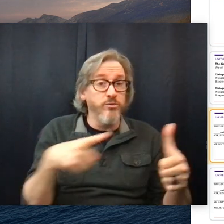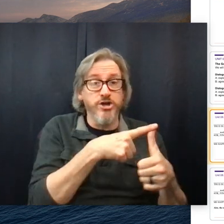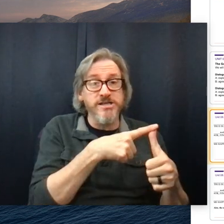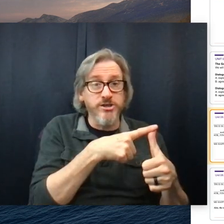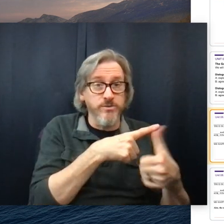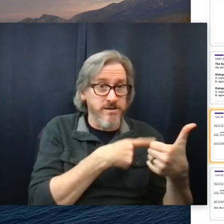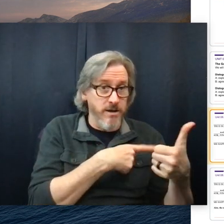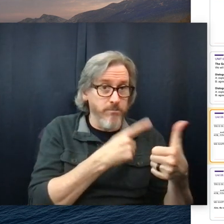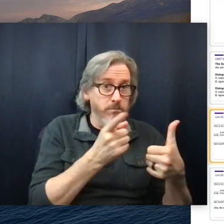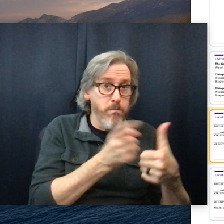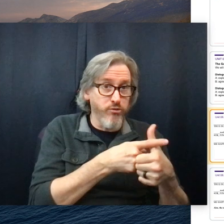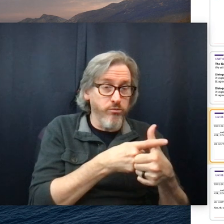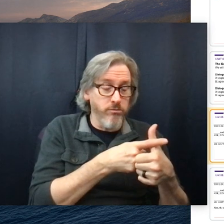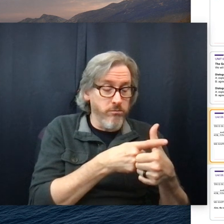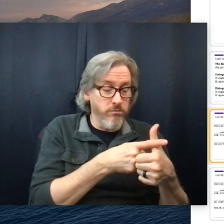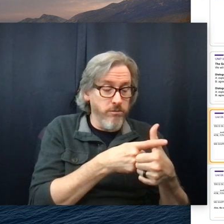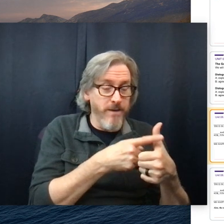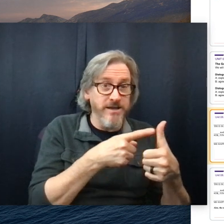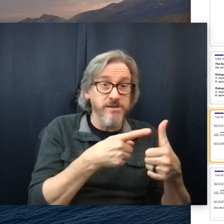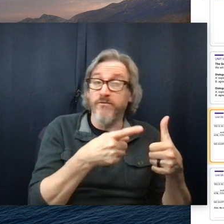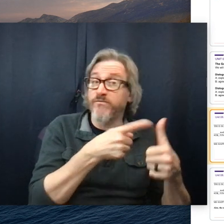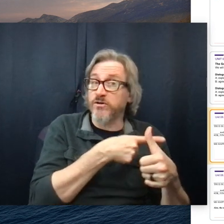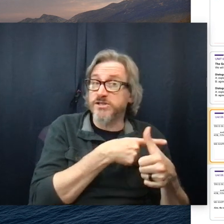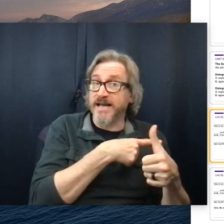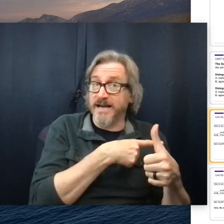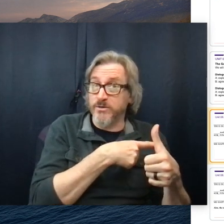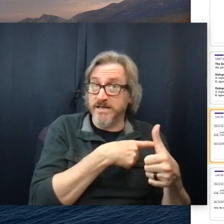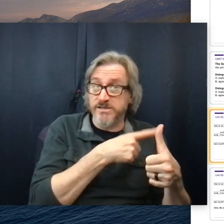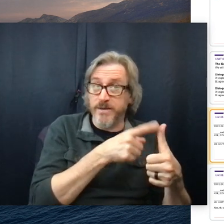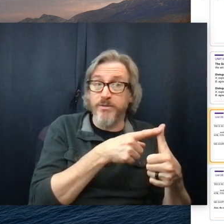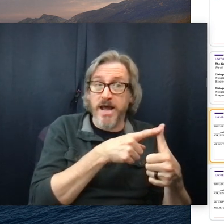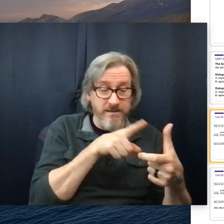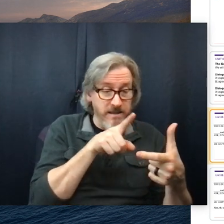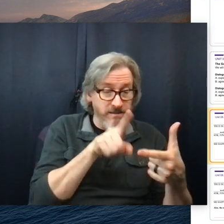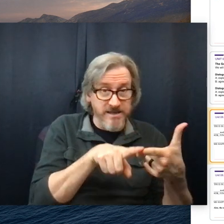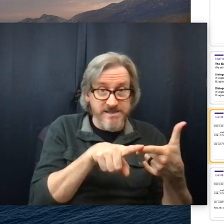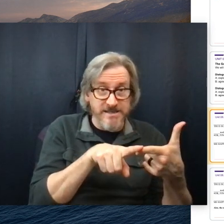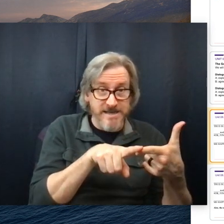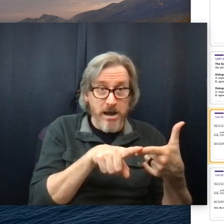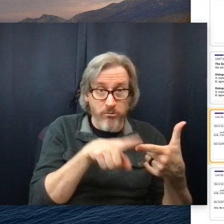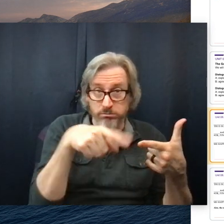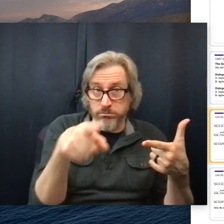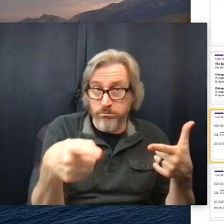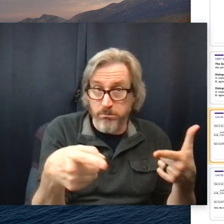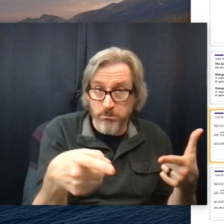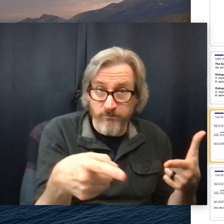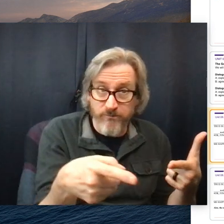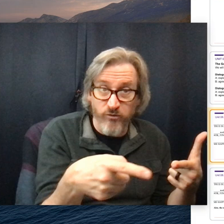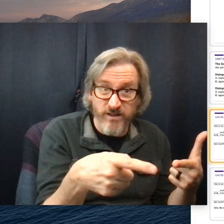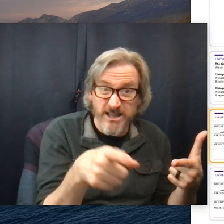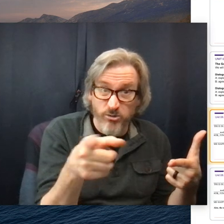you just do the thumb it means but first I got to do this implying that this is now fulfilling the